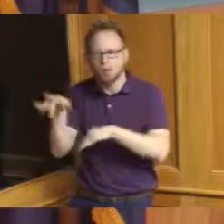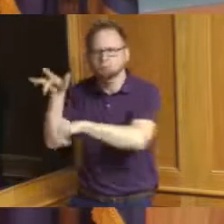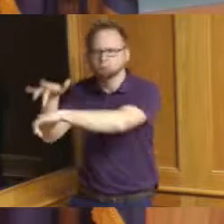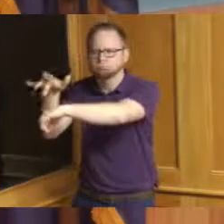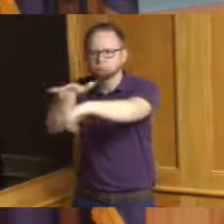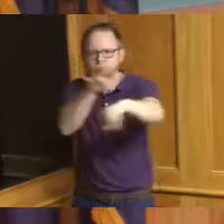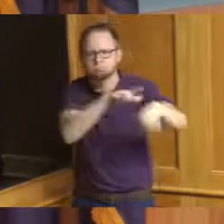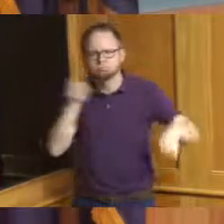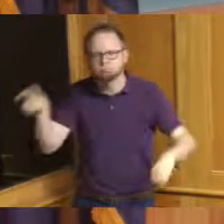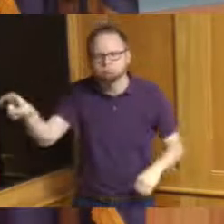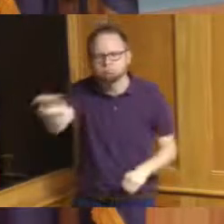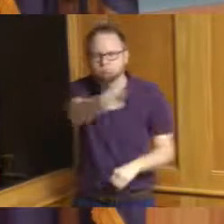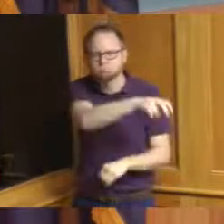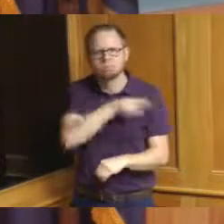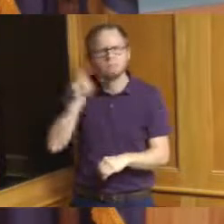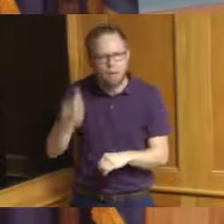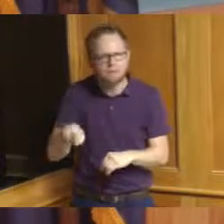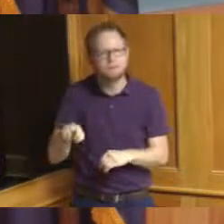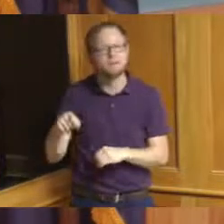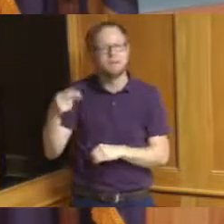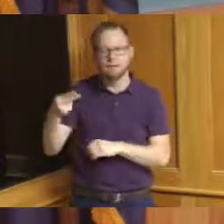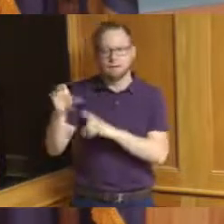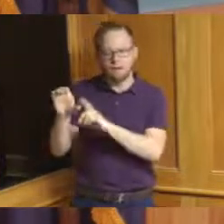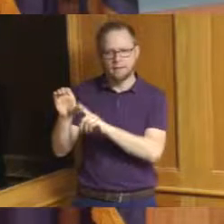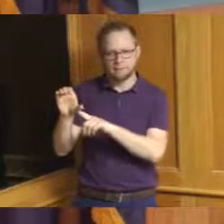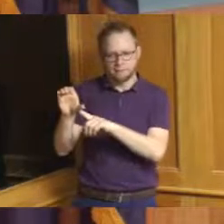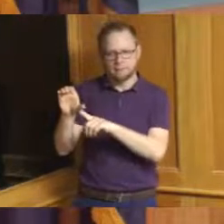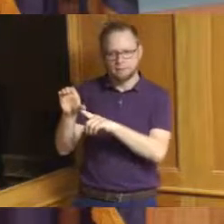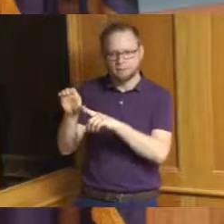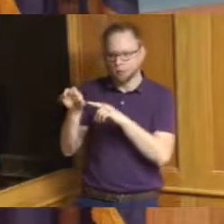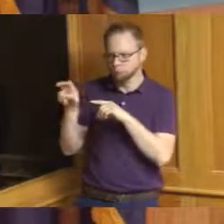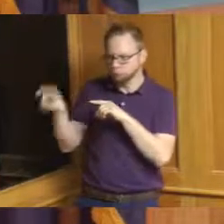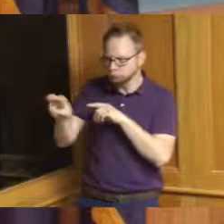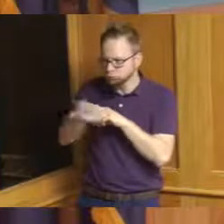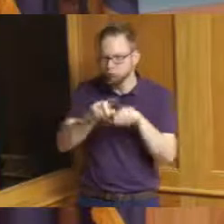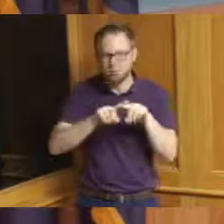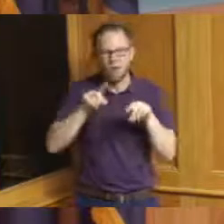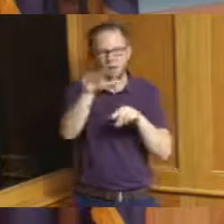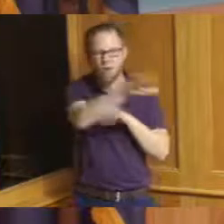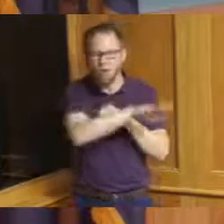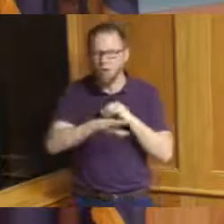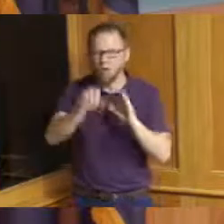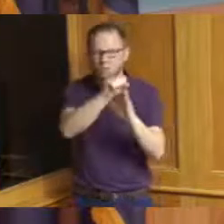County but they began to go mobile throughout the state because of Hamilton County's leadership